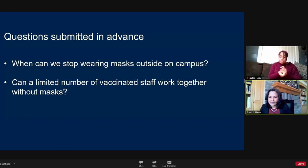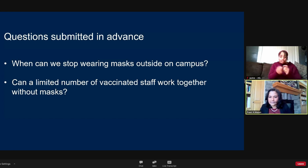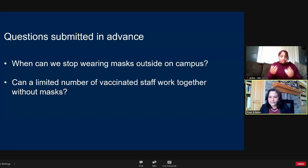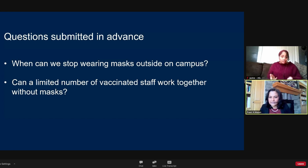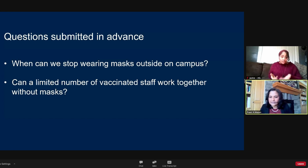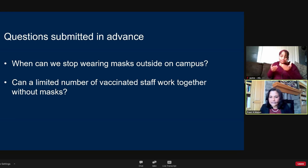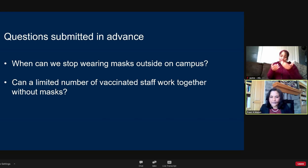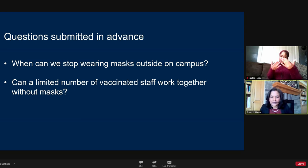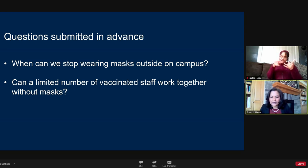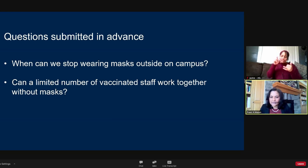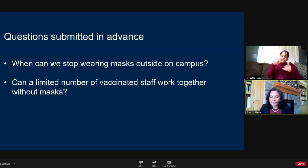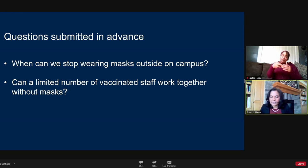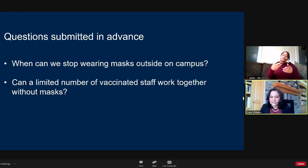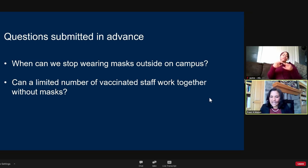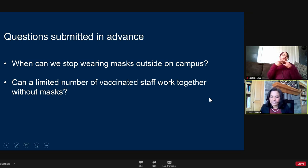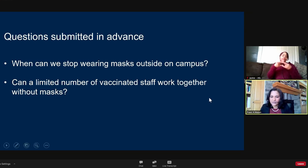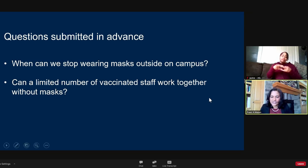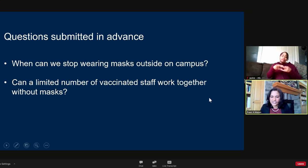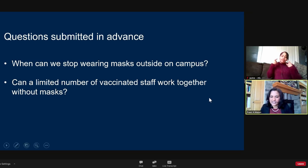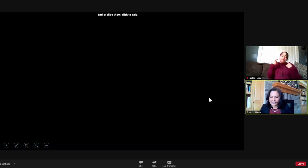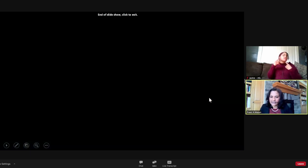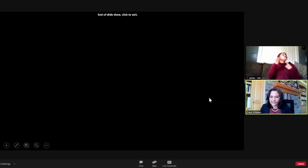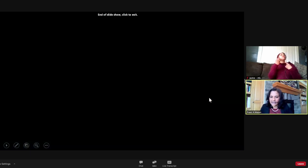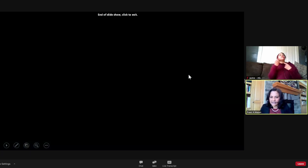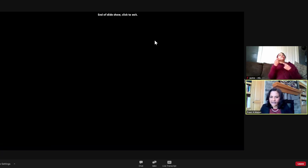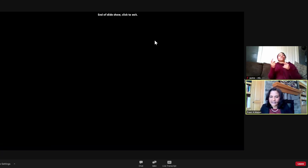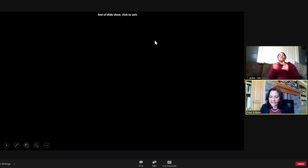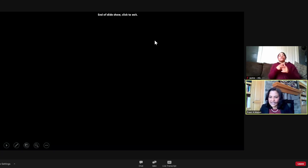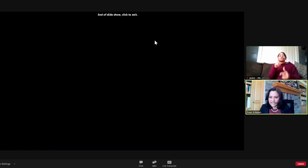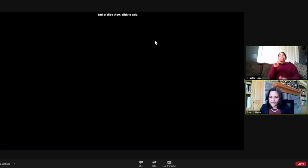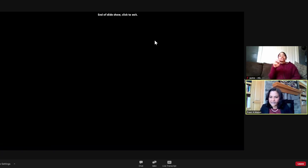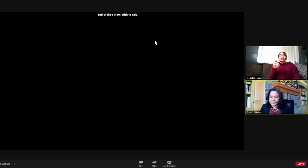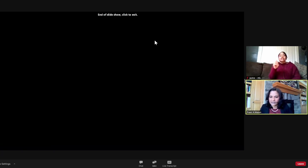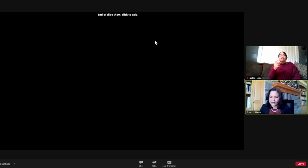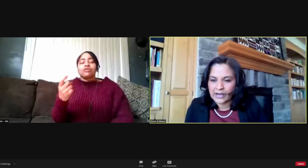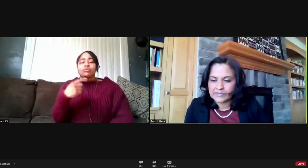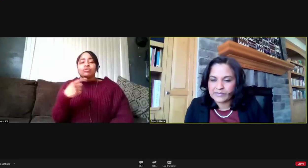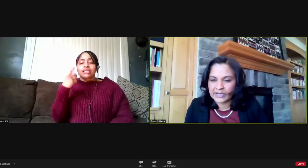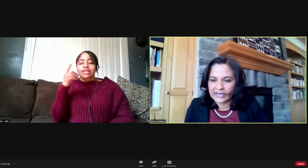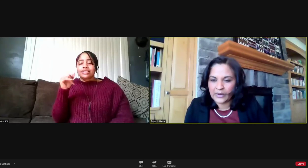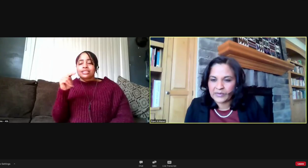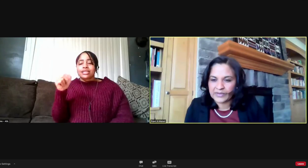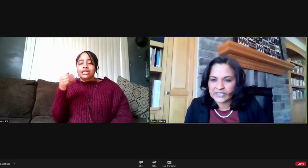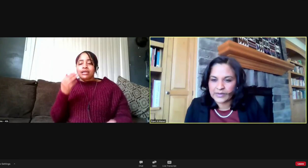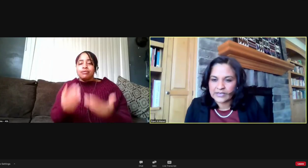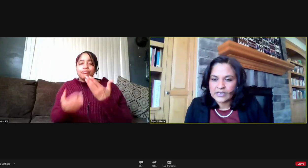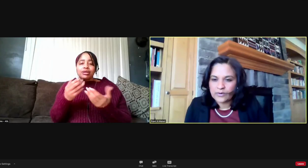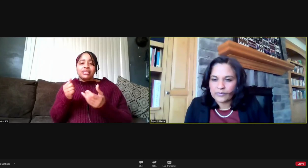And so first live question and I think Dana maybe can help me with this one.